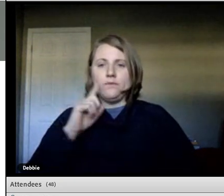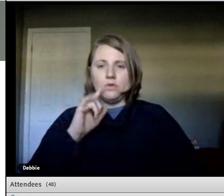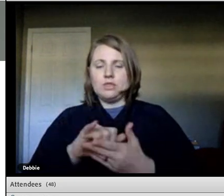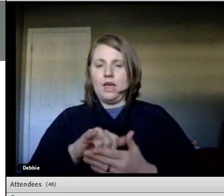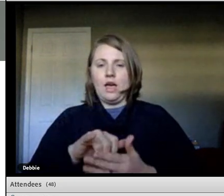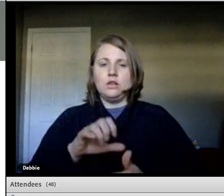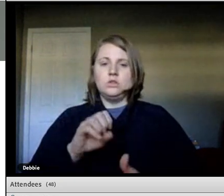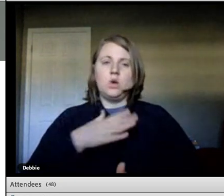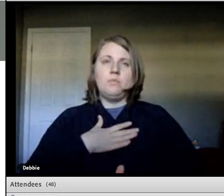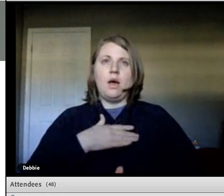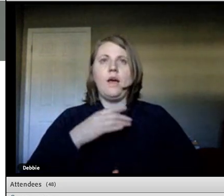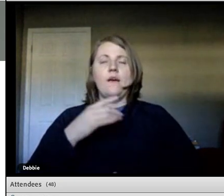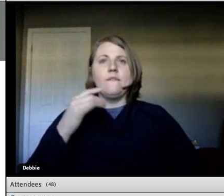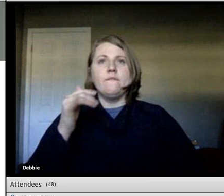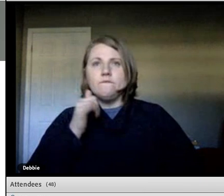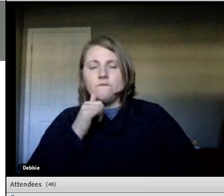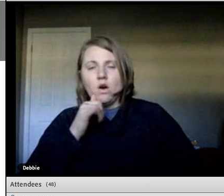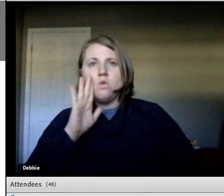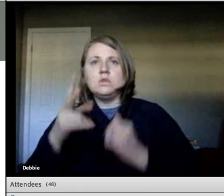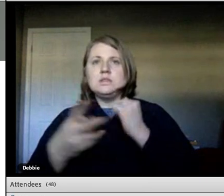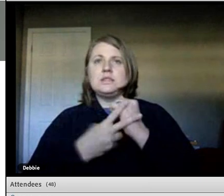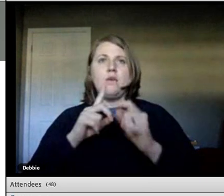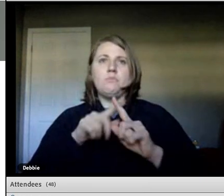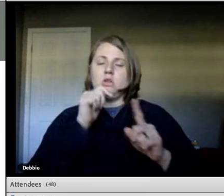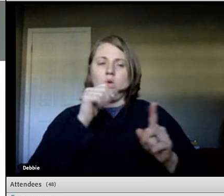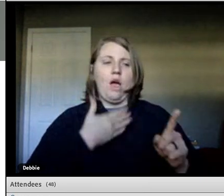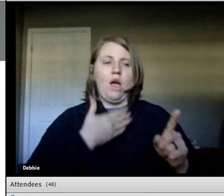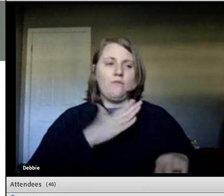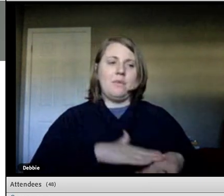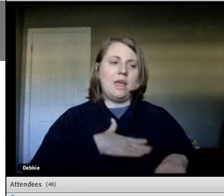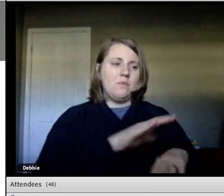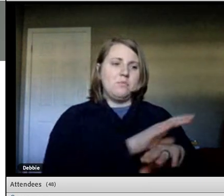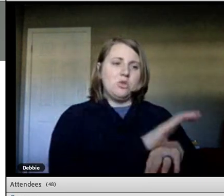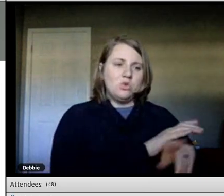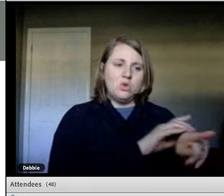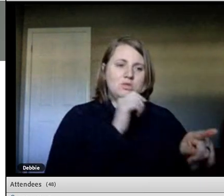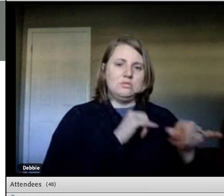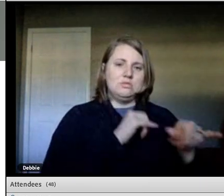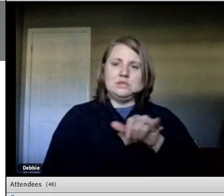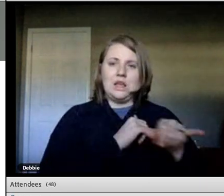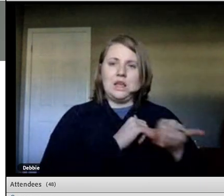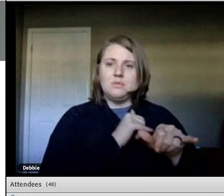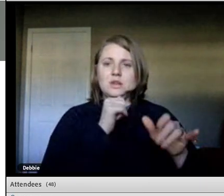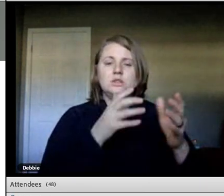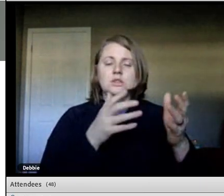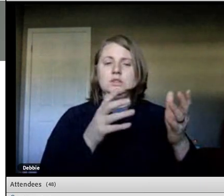but then I don't have my password on my computer. It doesn't talk well with the others.